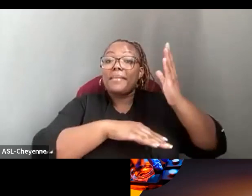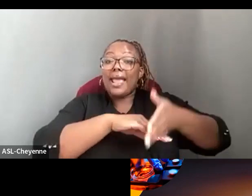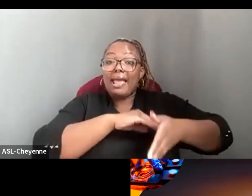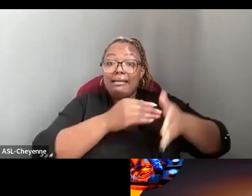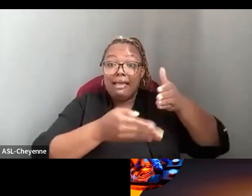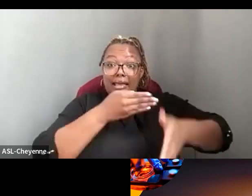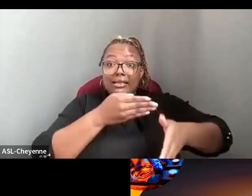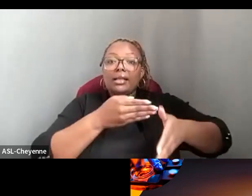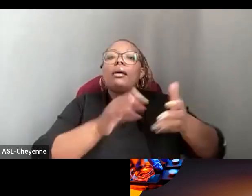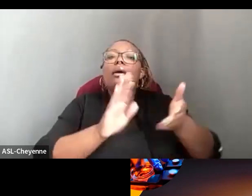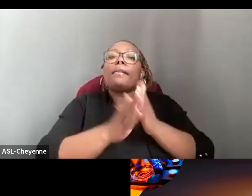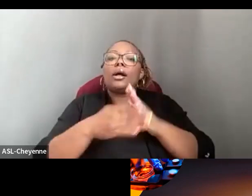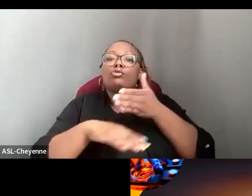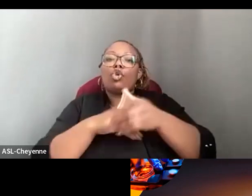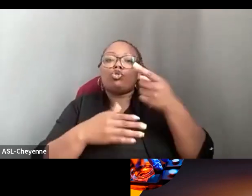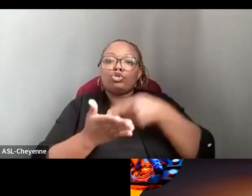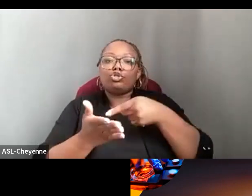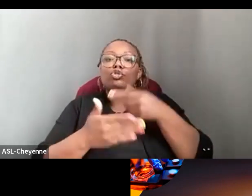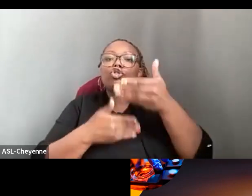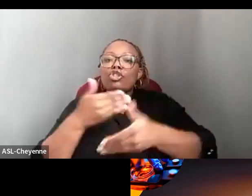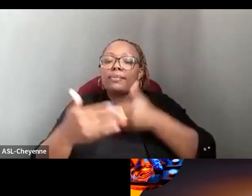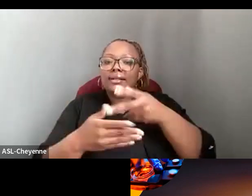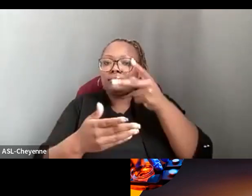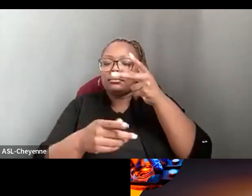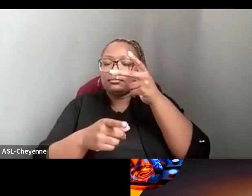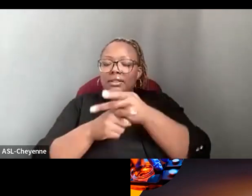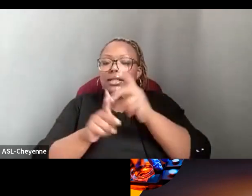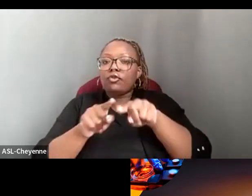So that whole process is to keep those reports from becoming overdue.